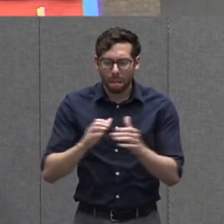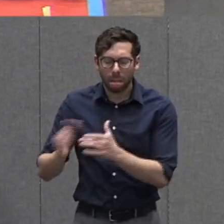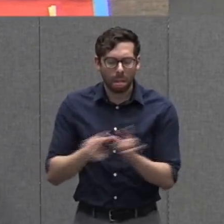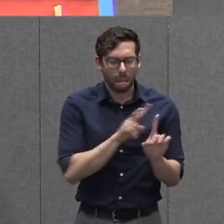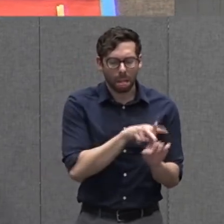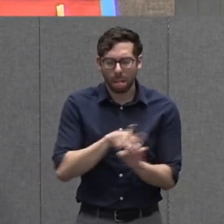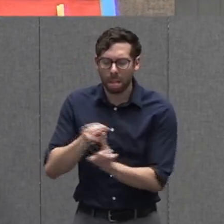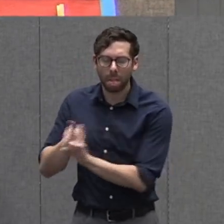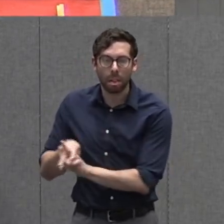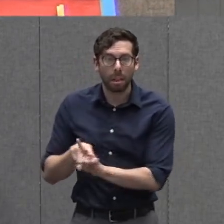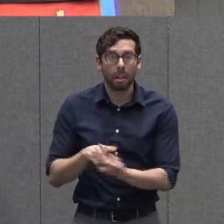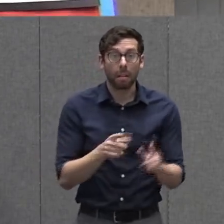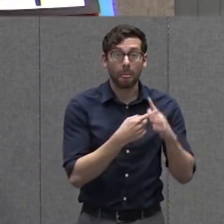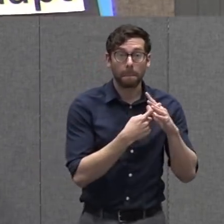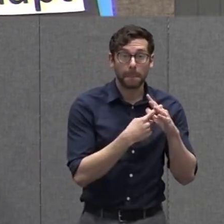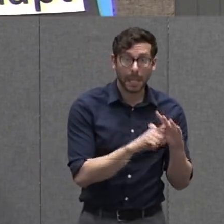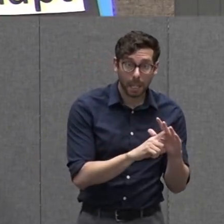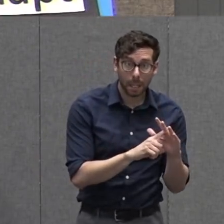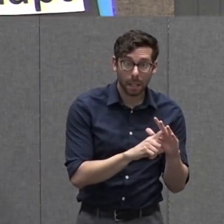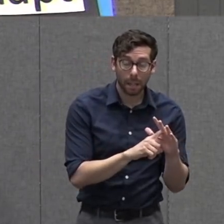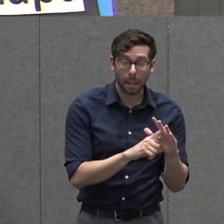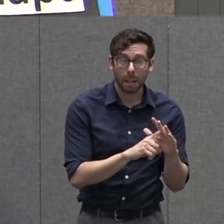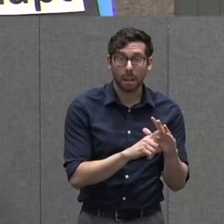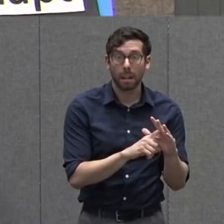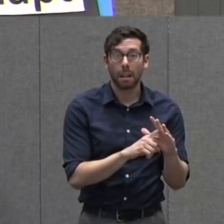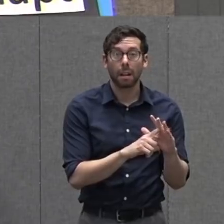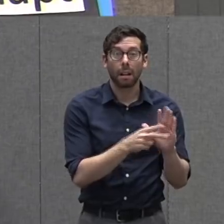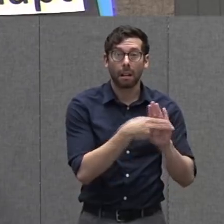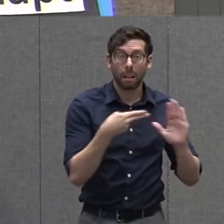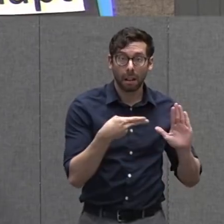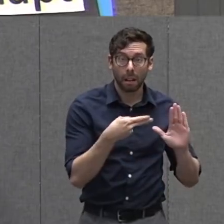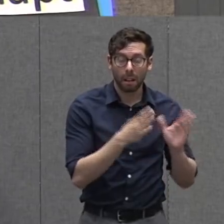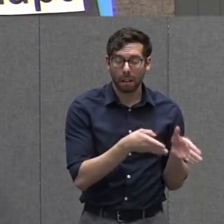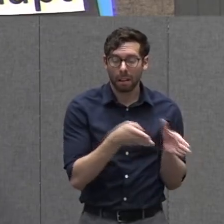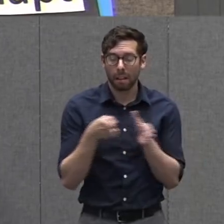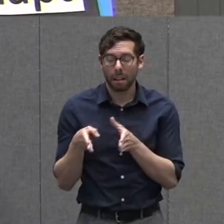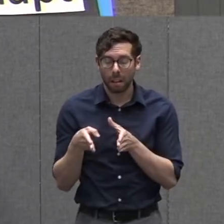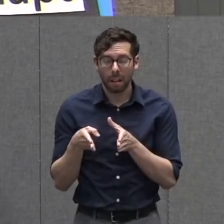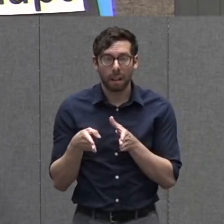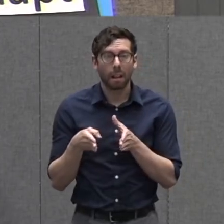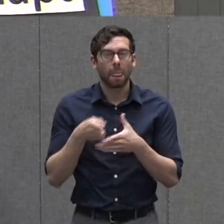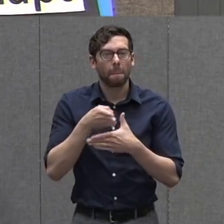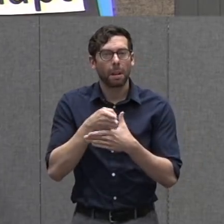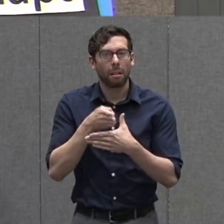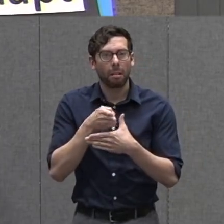in the middle of the word, or do I often see that word part at the end.